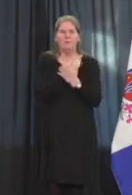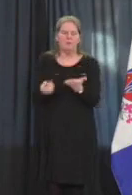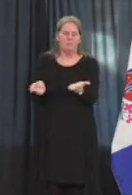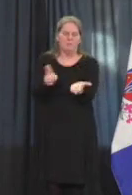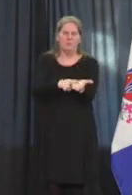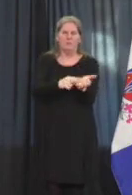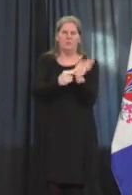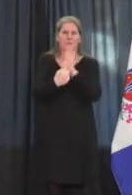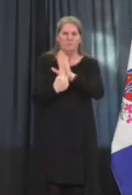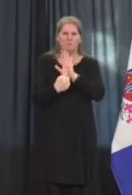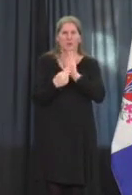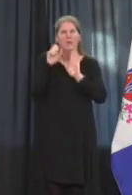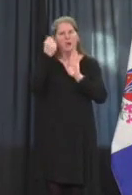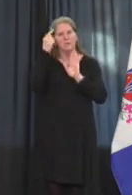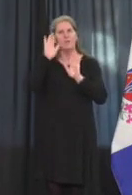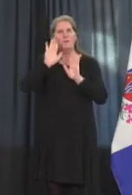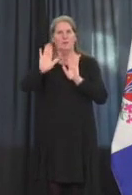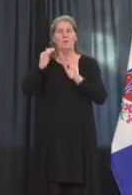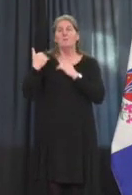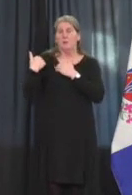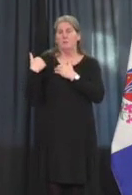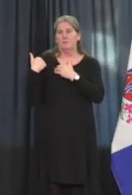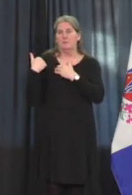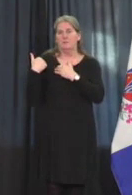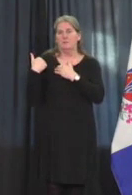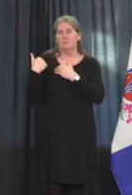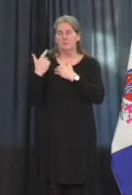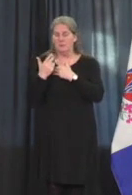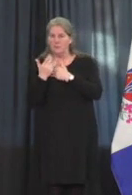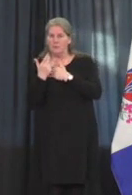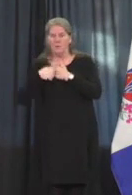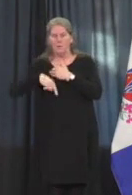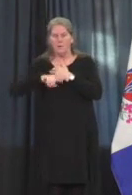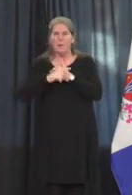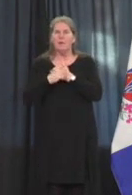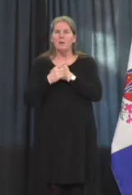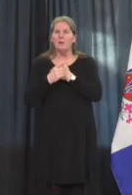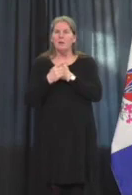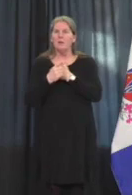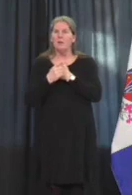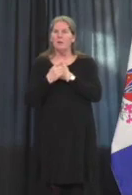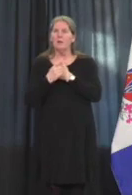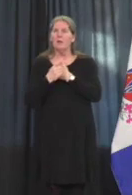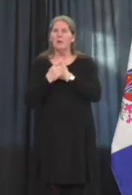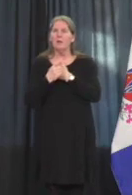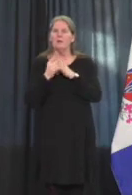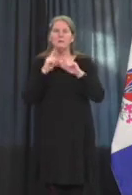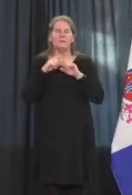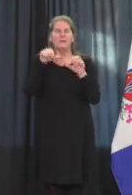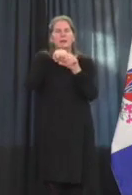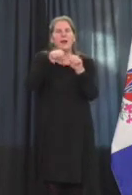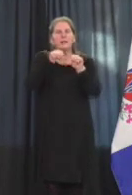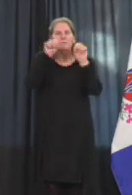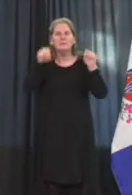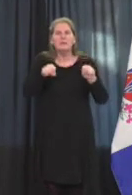THAT THEY UNDERSTAND WHAT THEIR RESPONSIBILITIES ARE. WE WILL WORK THROUGH WITH SERVICE STATIONS ALONG THE HIGHWAY ABOUT HOW TO MAKE SURE